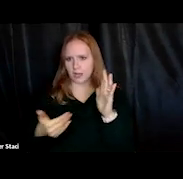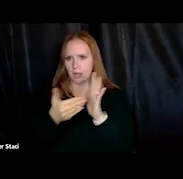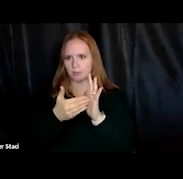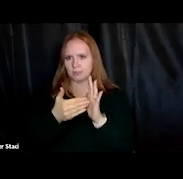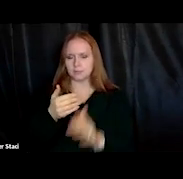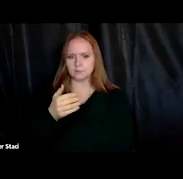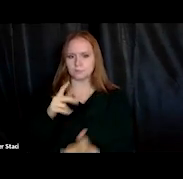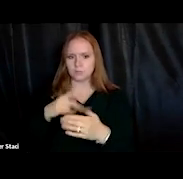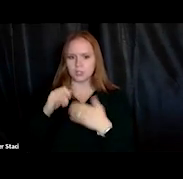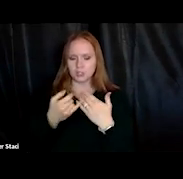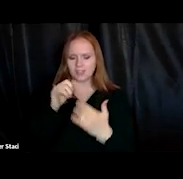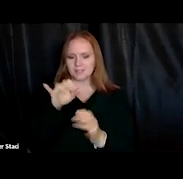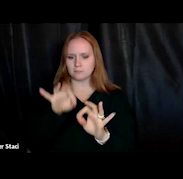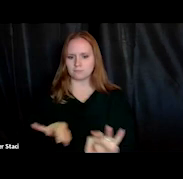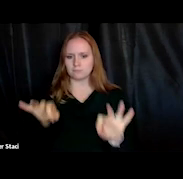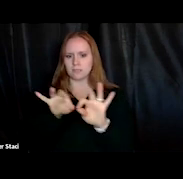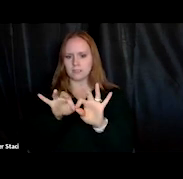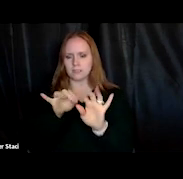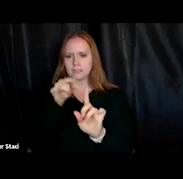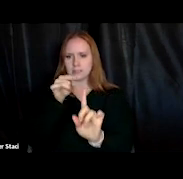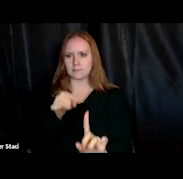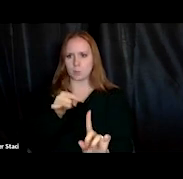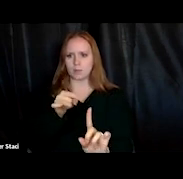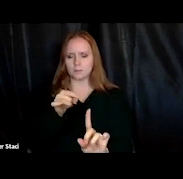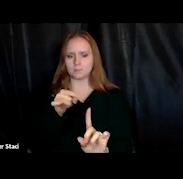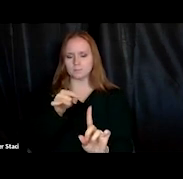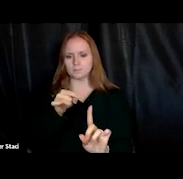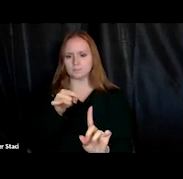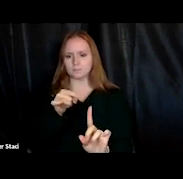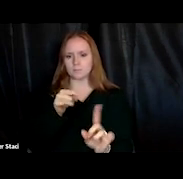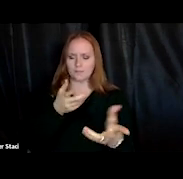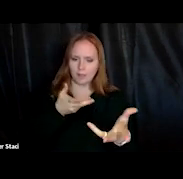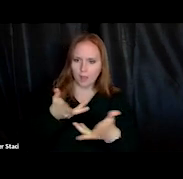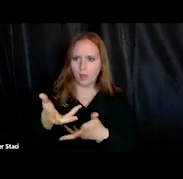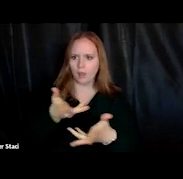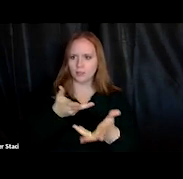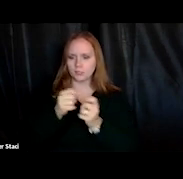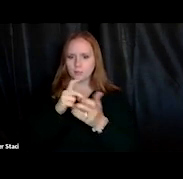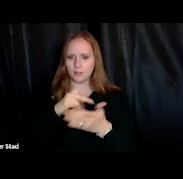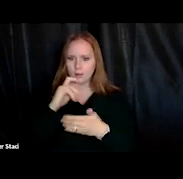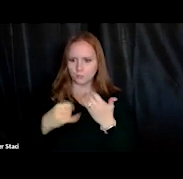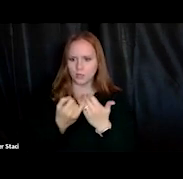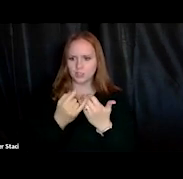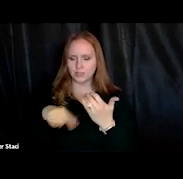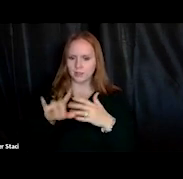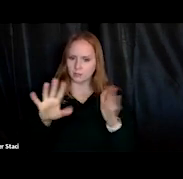It's kind of the key point of engaging in a project is that they'll be able to exit